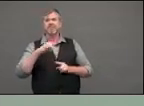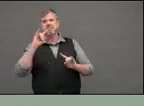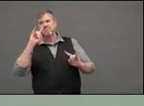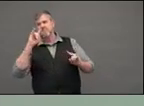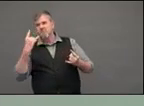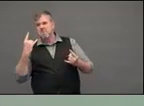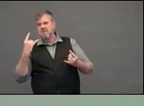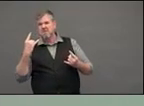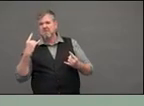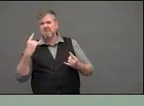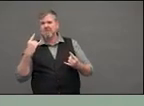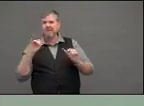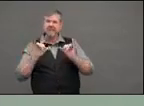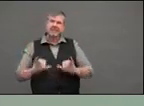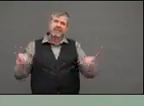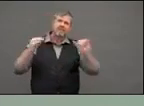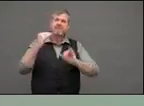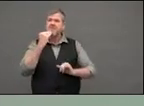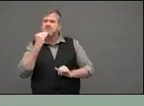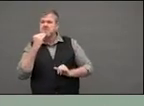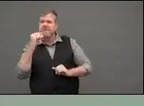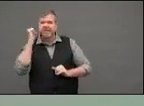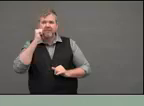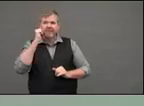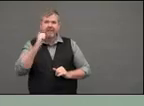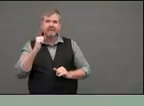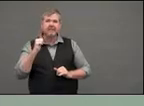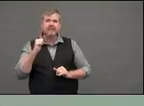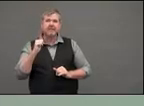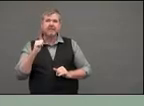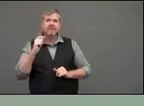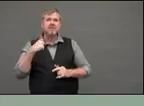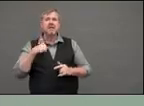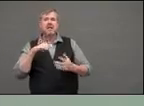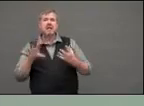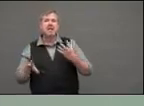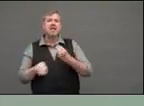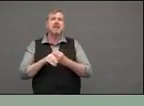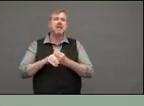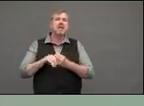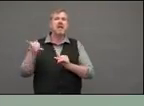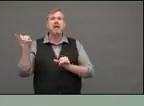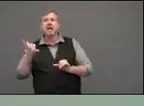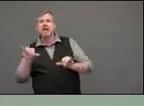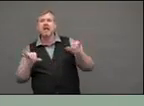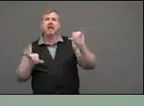the same food sometimes and i was like you know what i'm gonna add a little something to it see see how that tastes you know sometimes